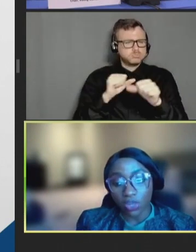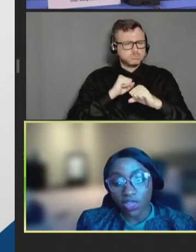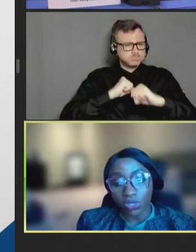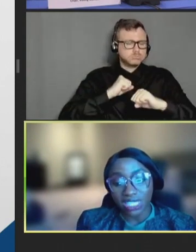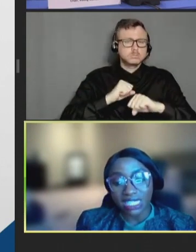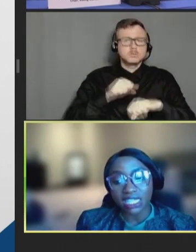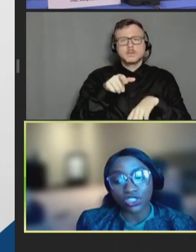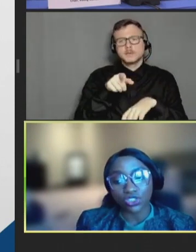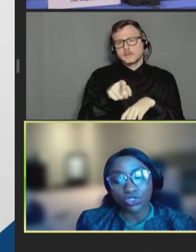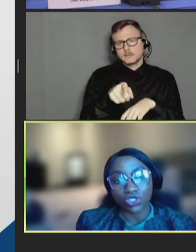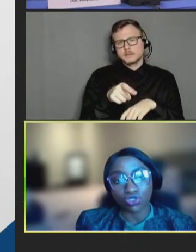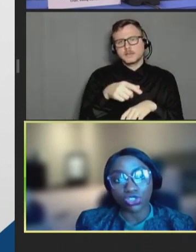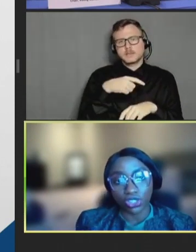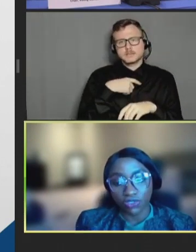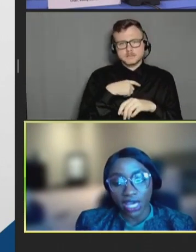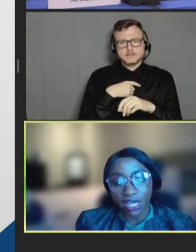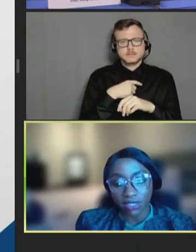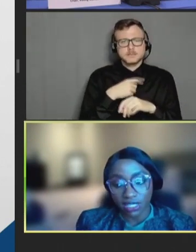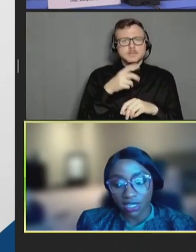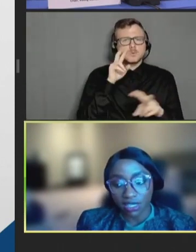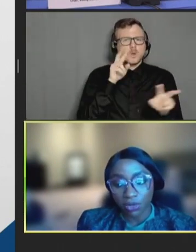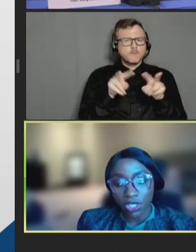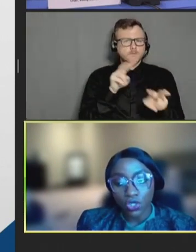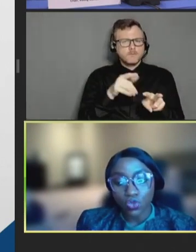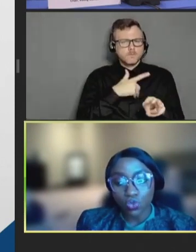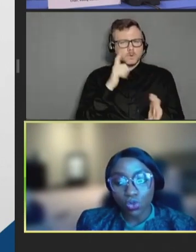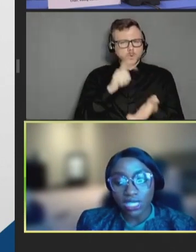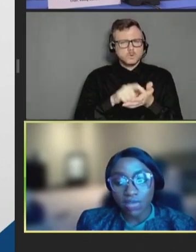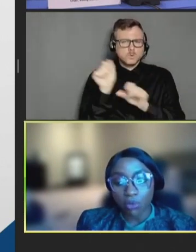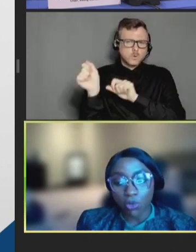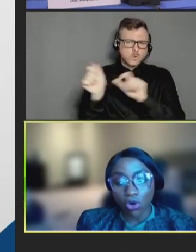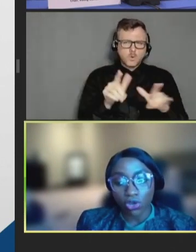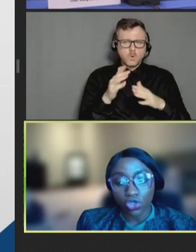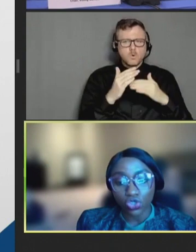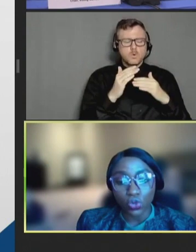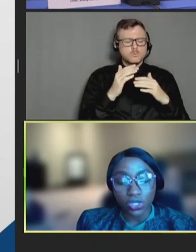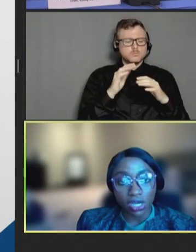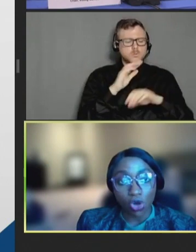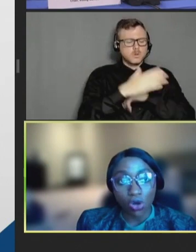where there was an intentional restructuring of the health system towards a more user or